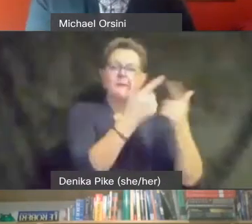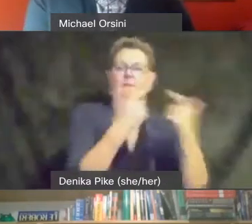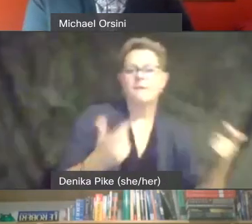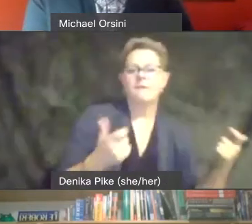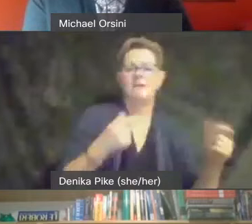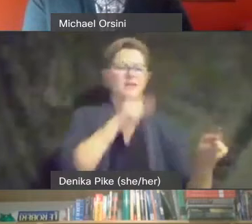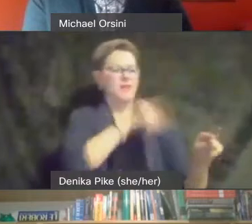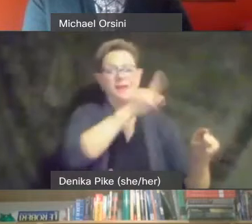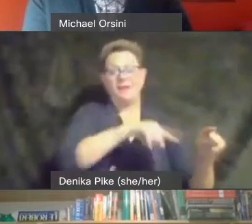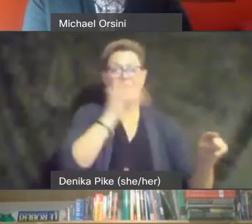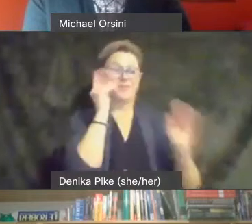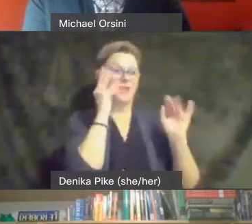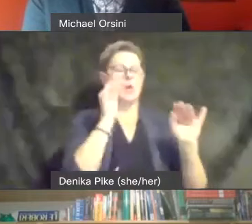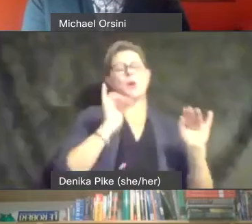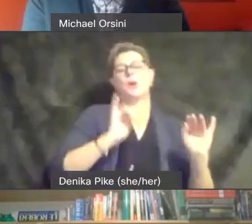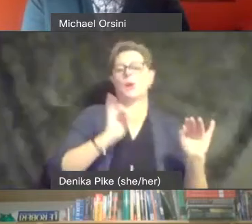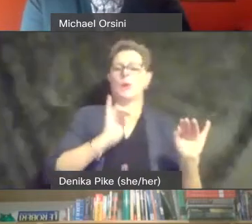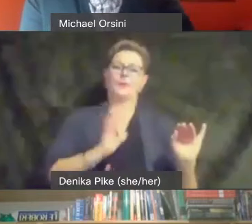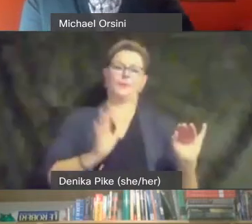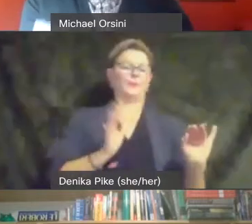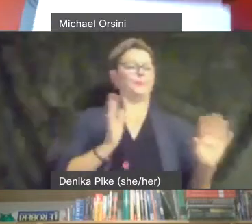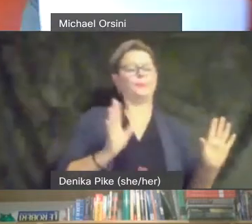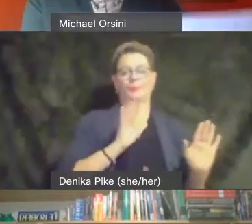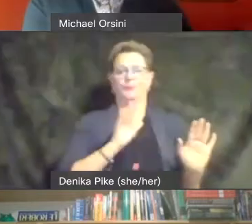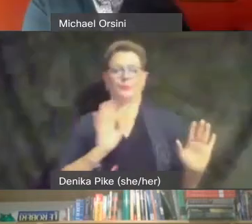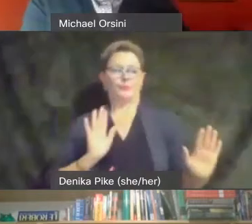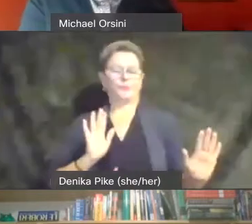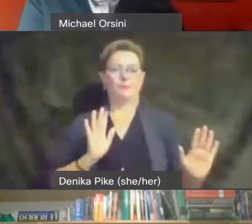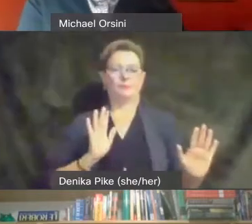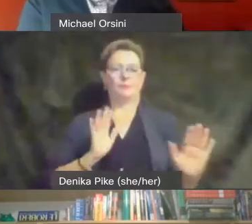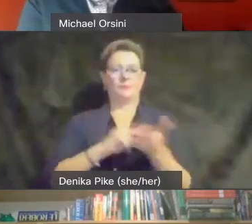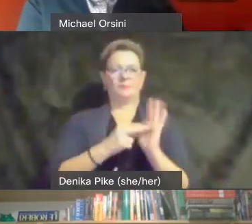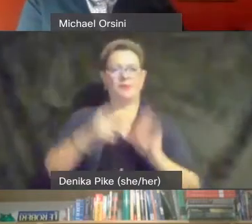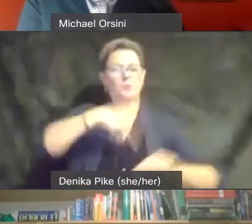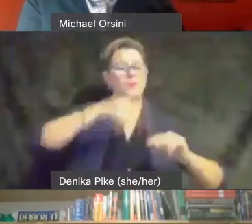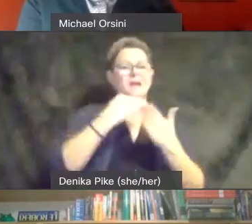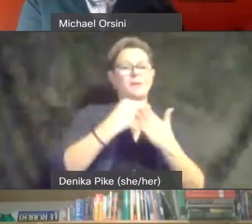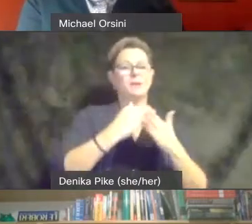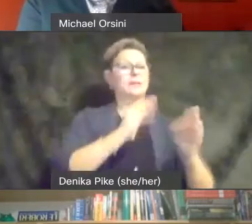So in a lot of policy discussions. We end up with rural remote 1st nations as if that's all 1 thing.